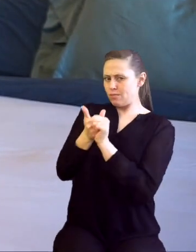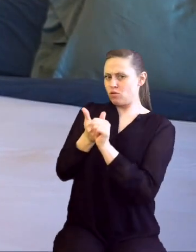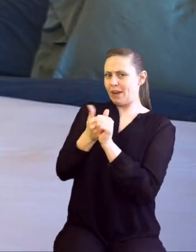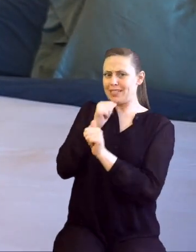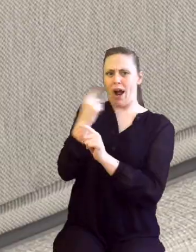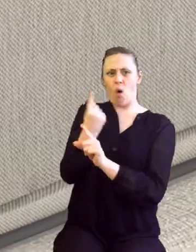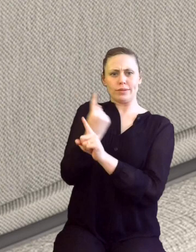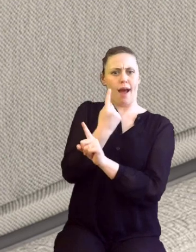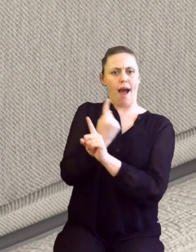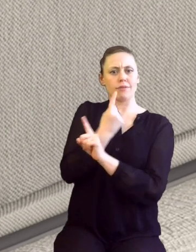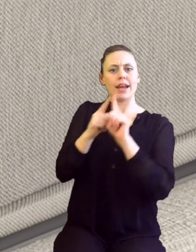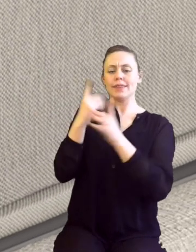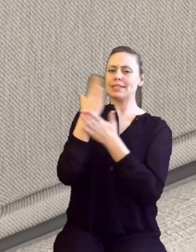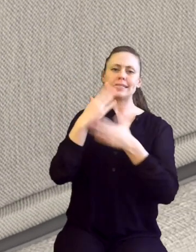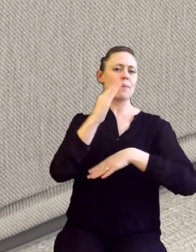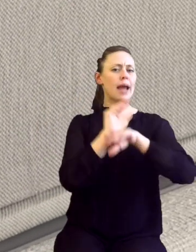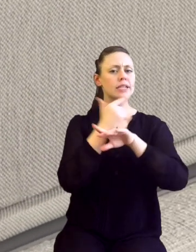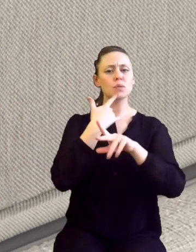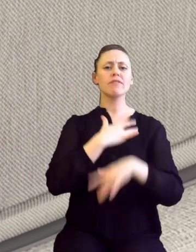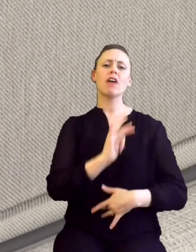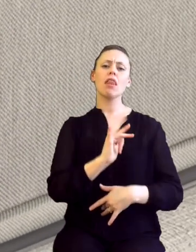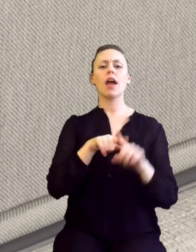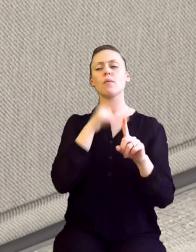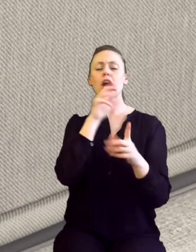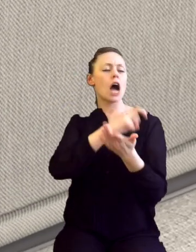accurate. There would be nights where we felt like we didn't toss and turn that